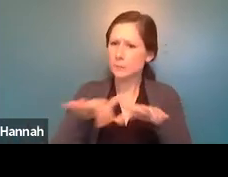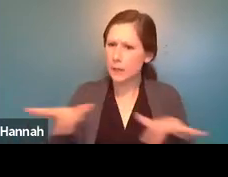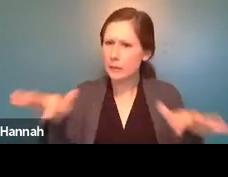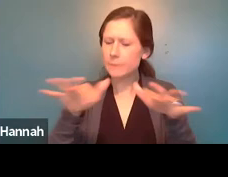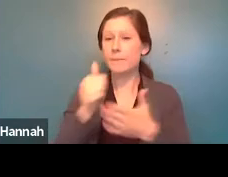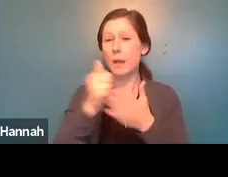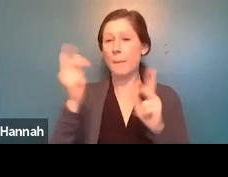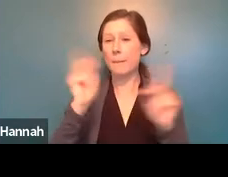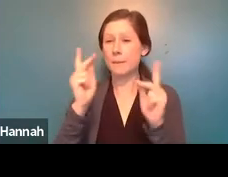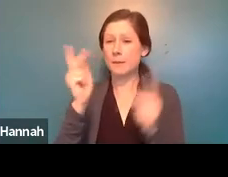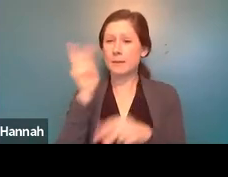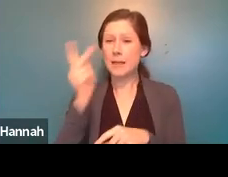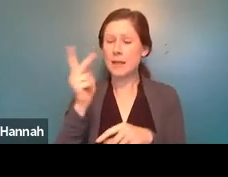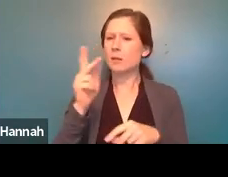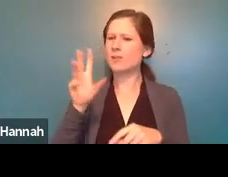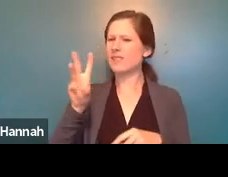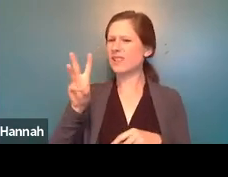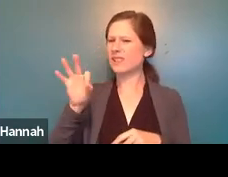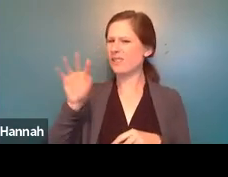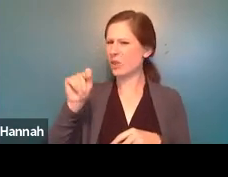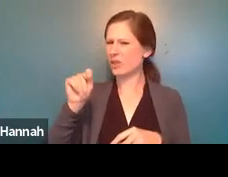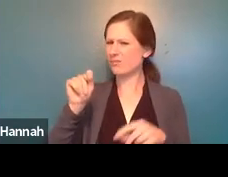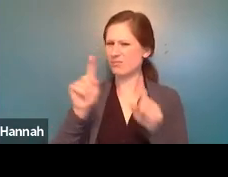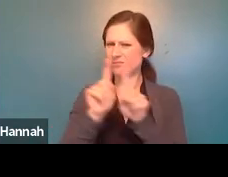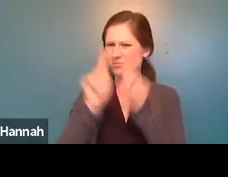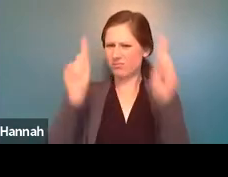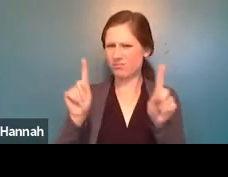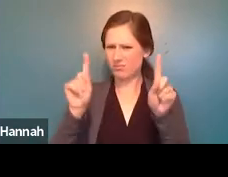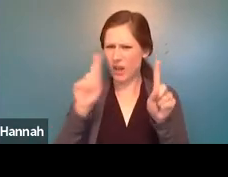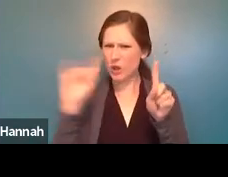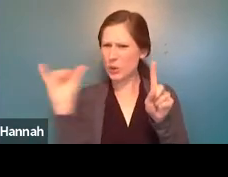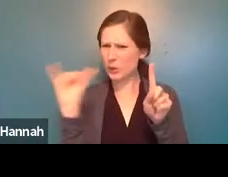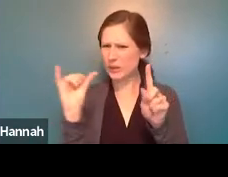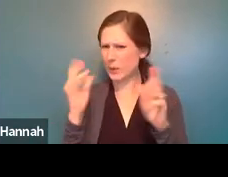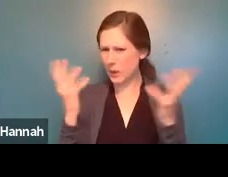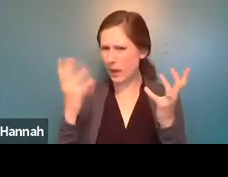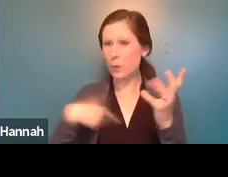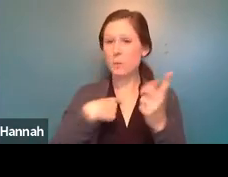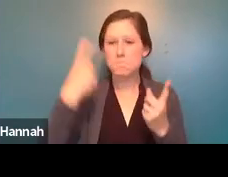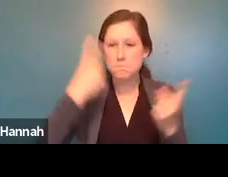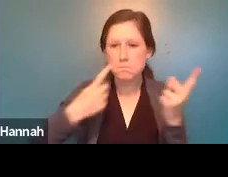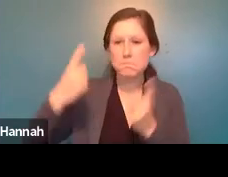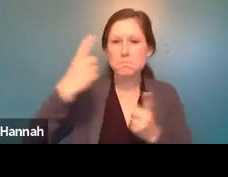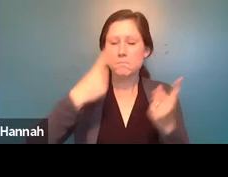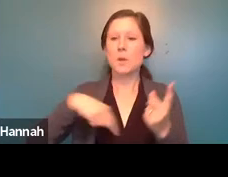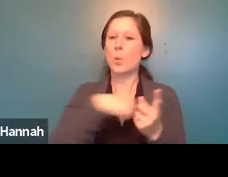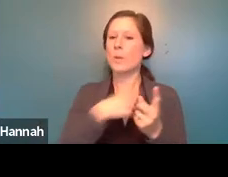what six feet is, you know, and what this looks lik. We're actually even a little bit more concerned not so much about the